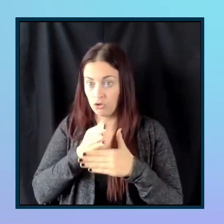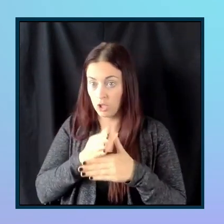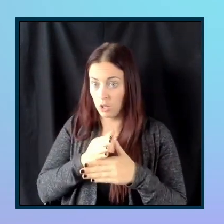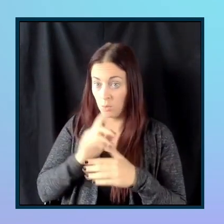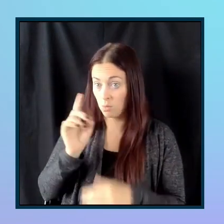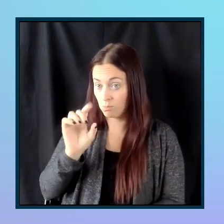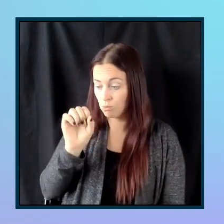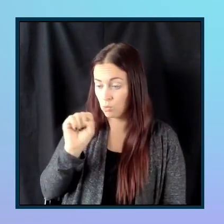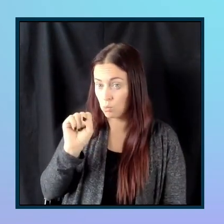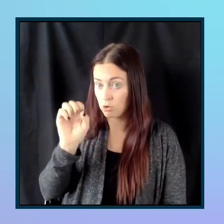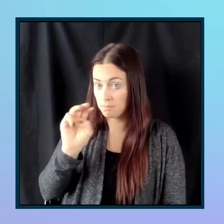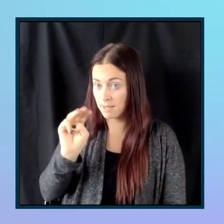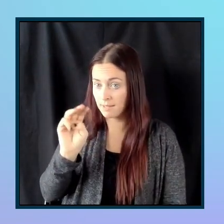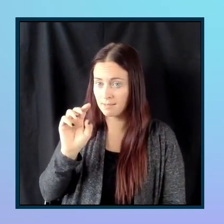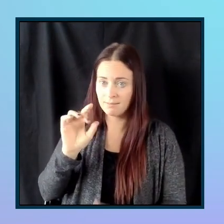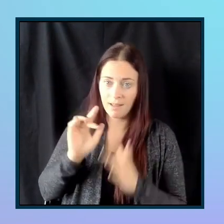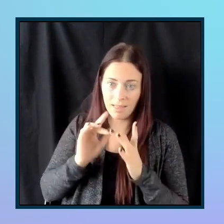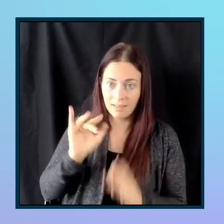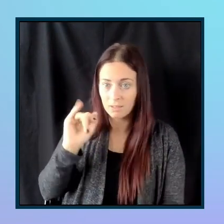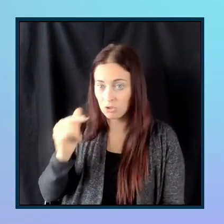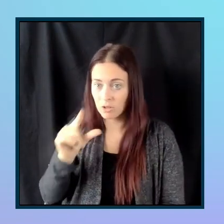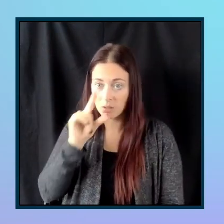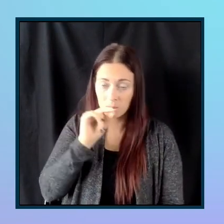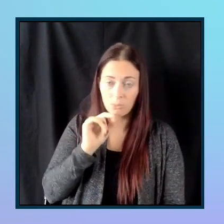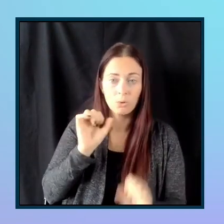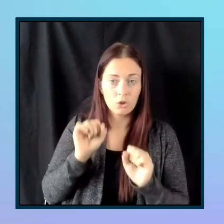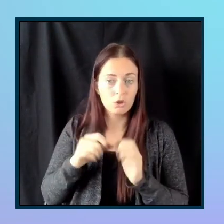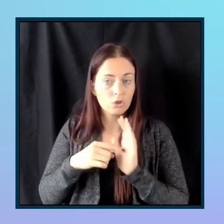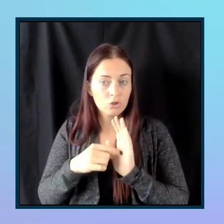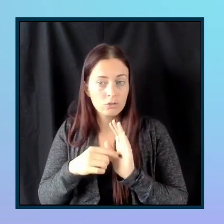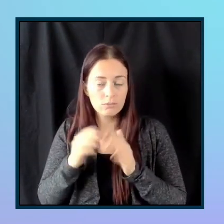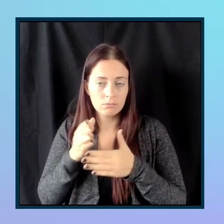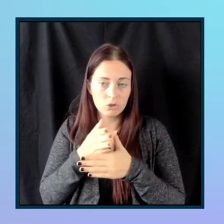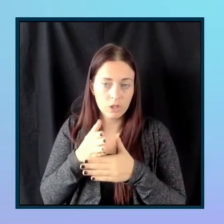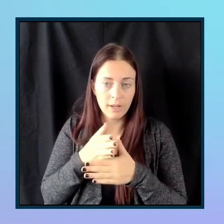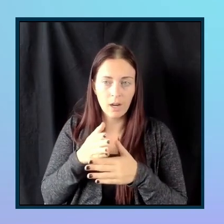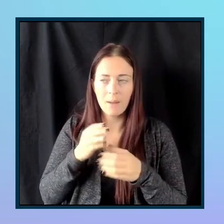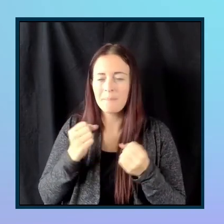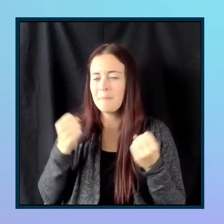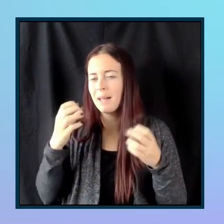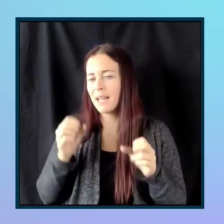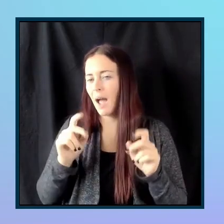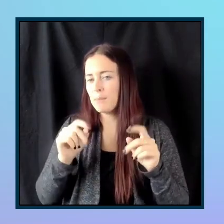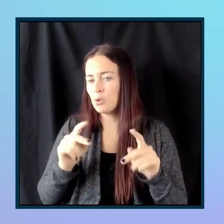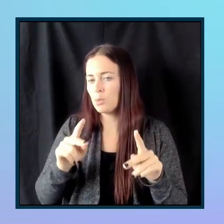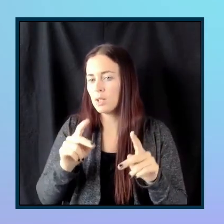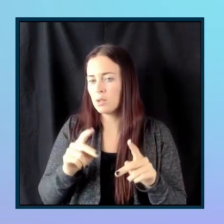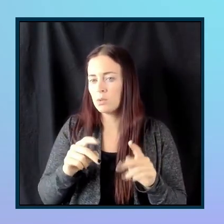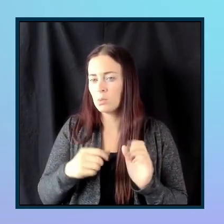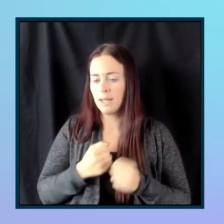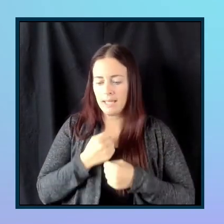that could be at an event. You know, there's many different opportunities to make that happen, or just write a post